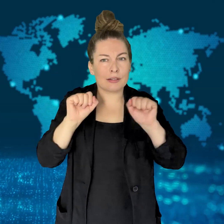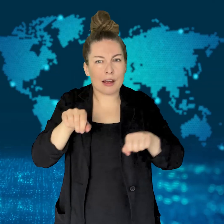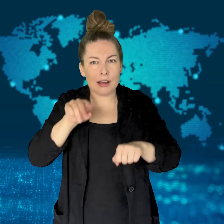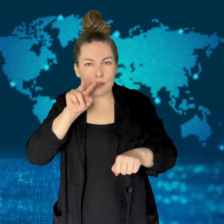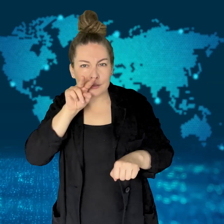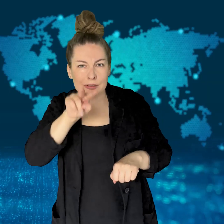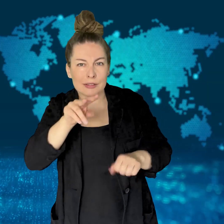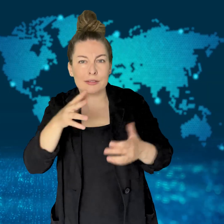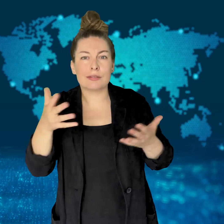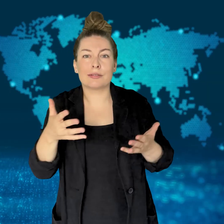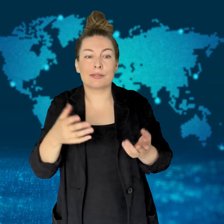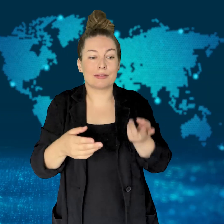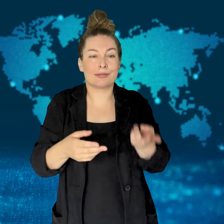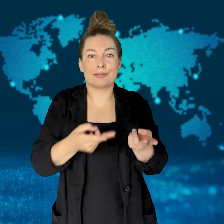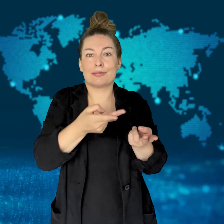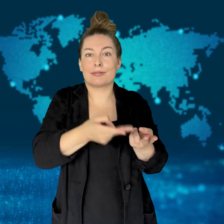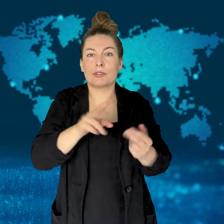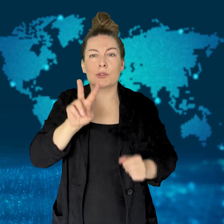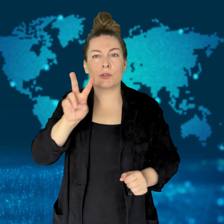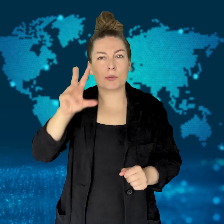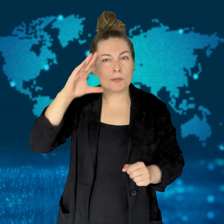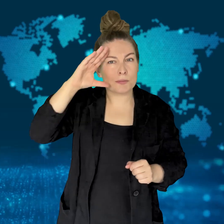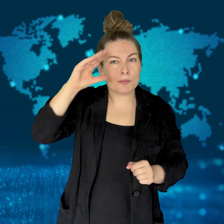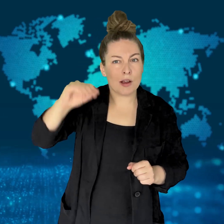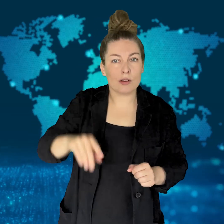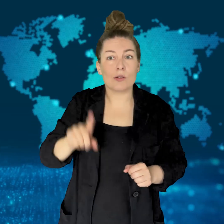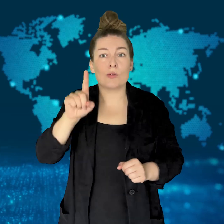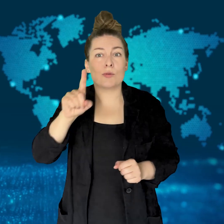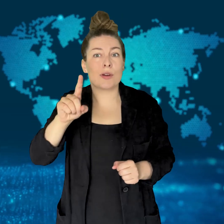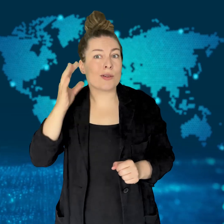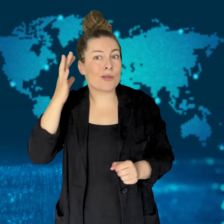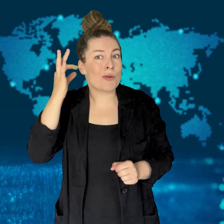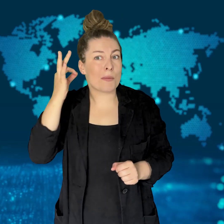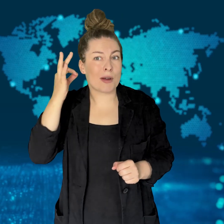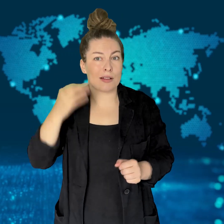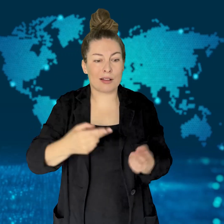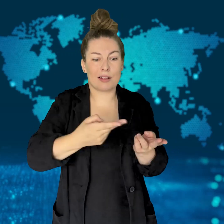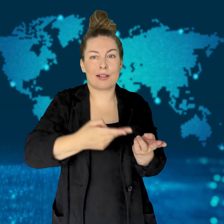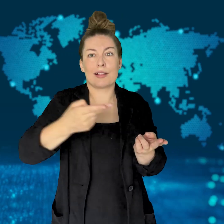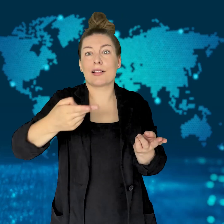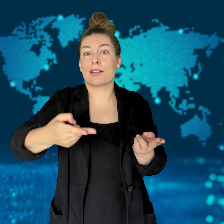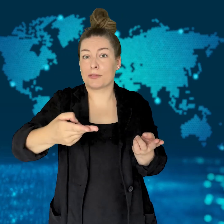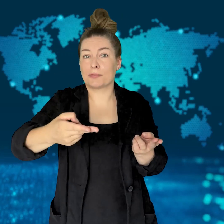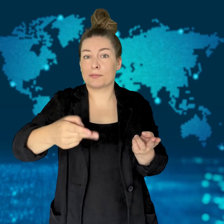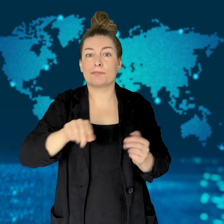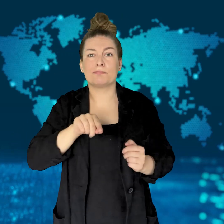but those videos were quickly censored.